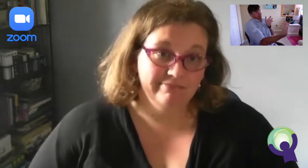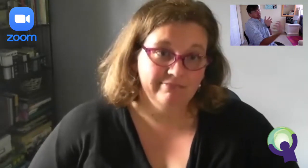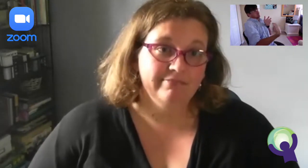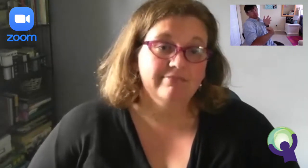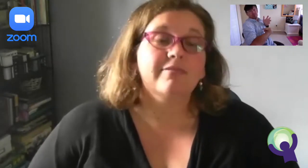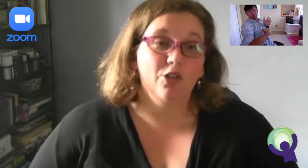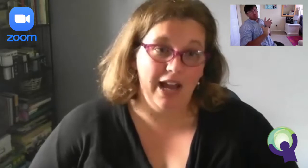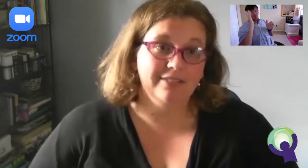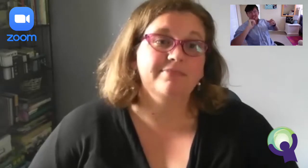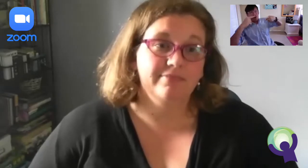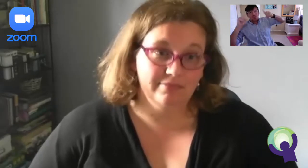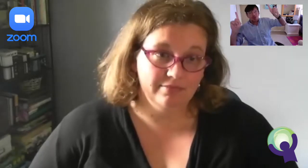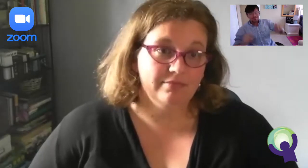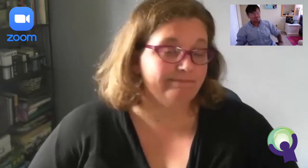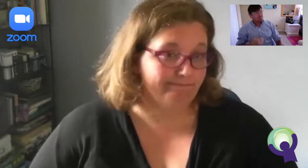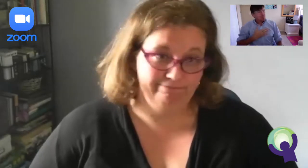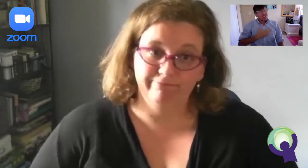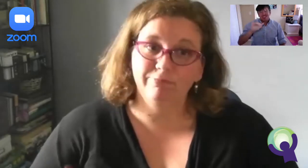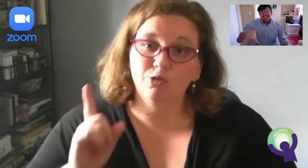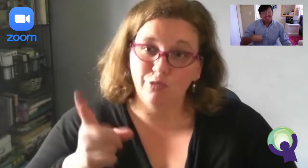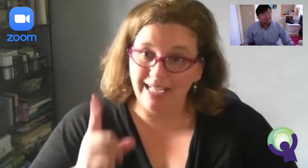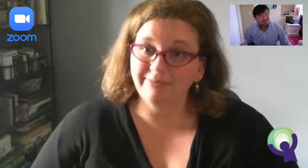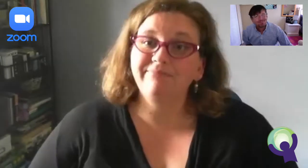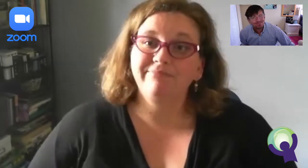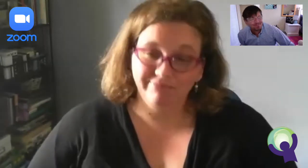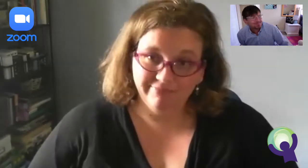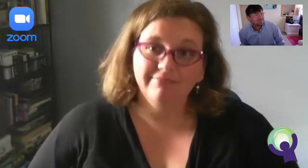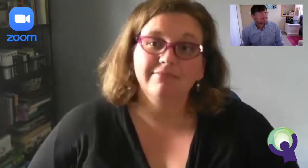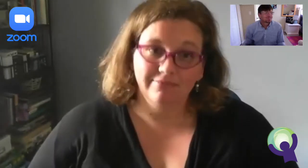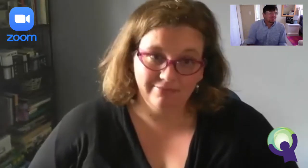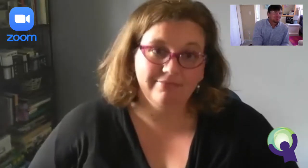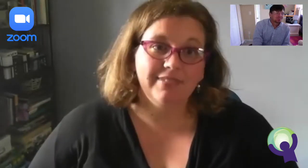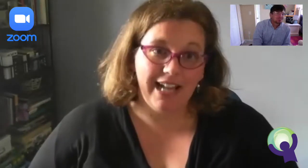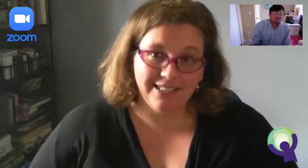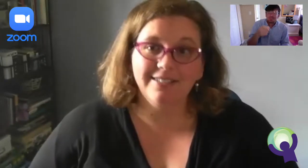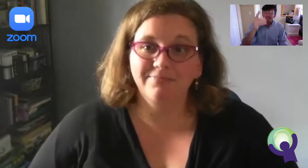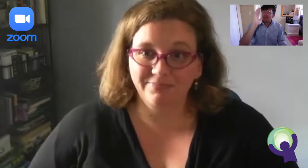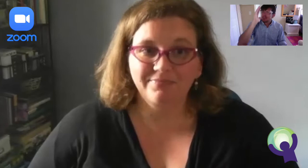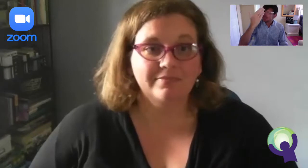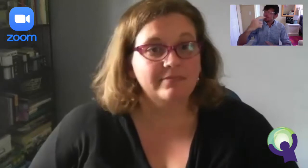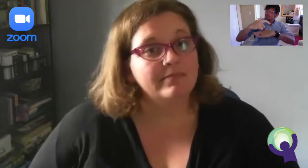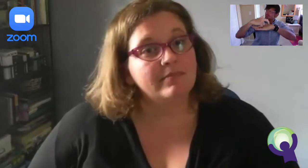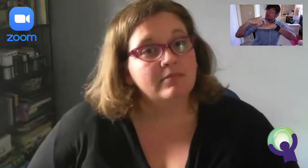how to provide it's not really about what someone has to do to mesh with us but it's about what we can